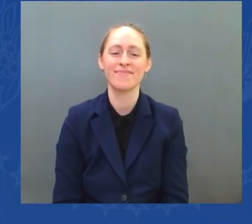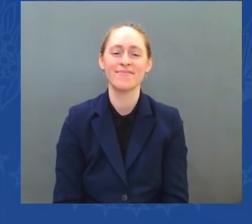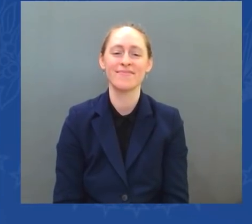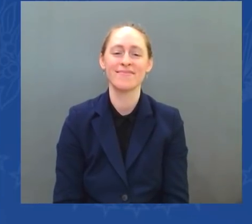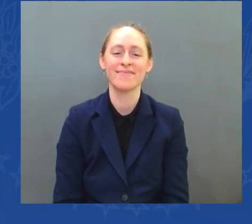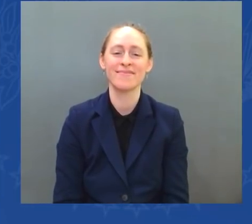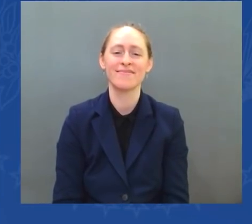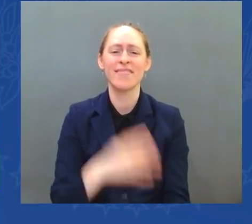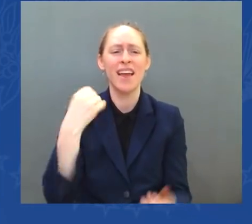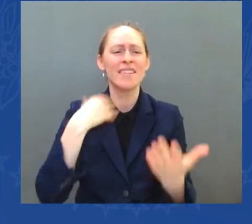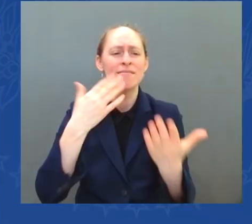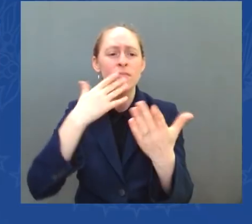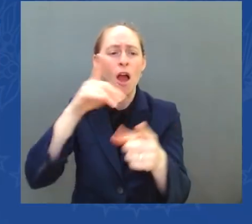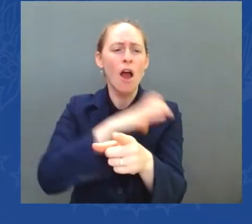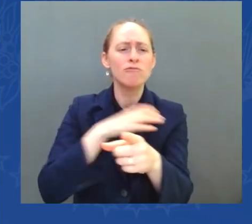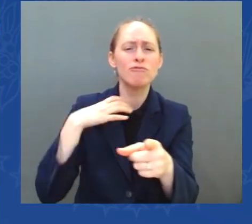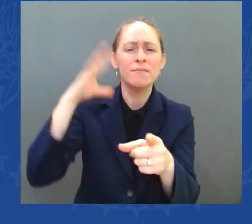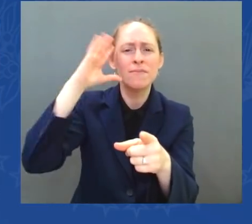Alma, how are you? You're the best.